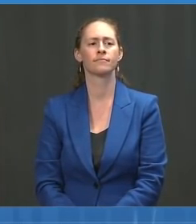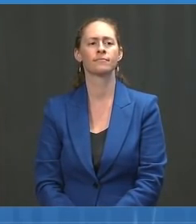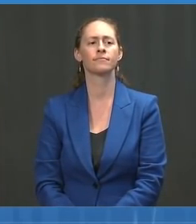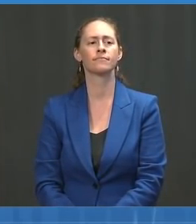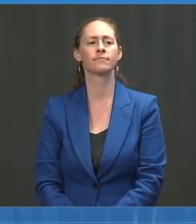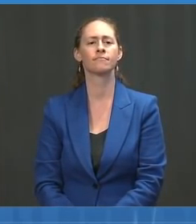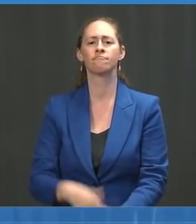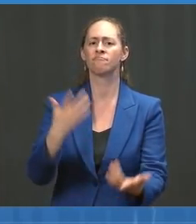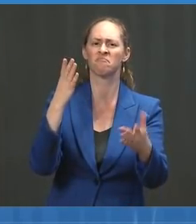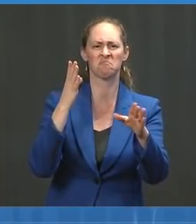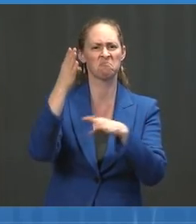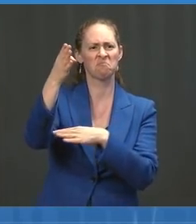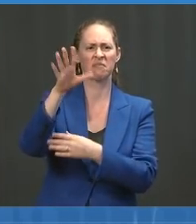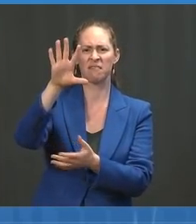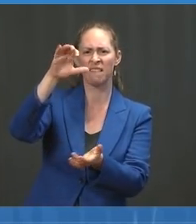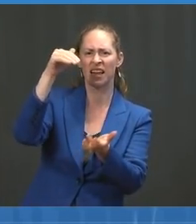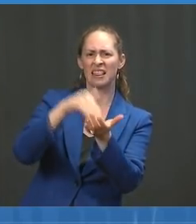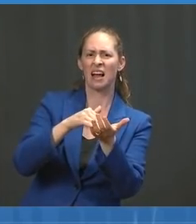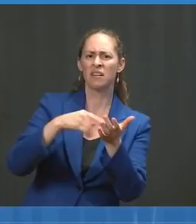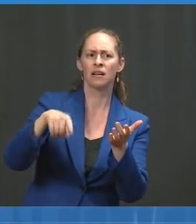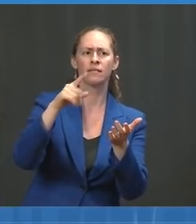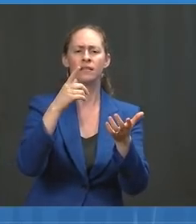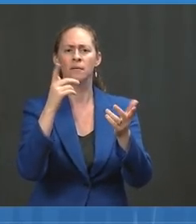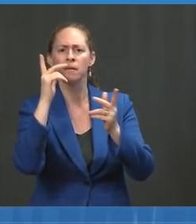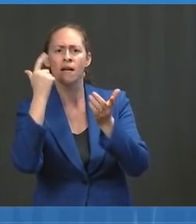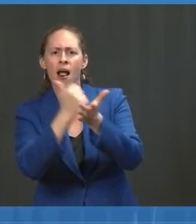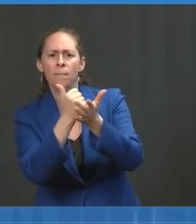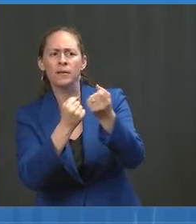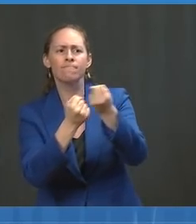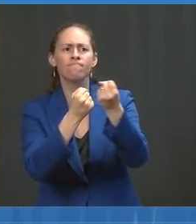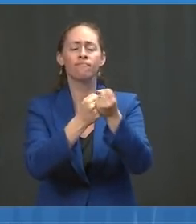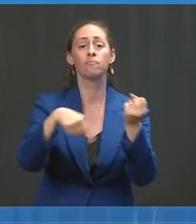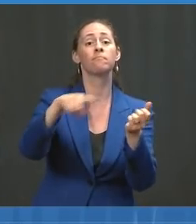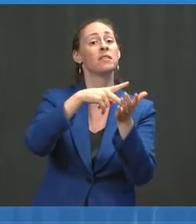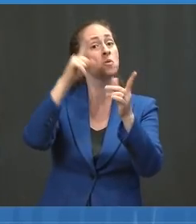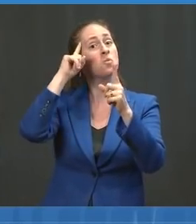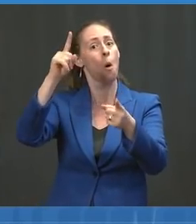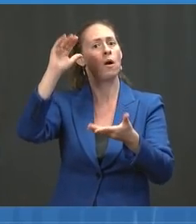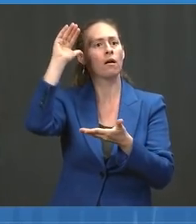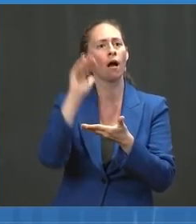and saving lives. We continue to accelerate the use of these treatments.